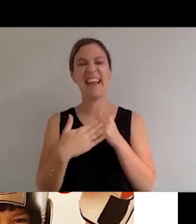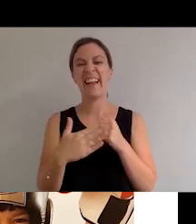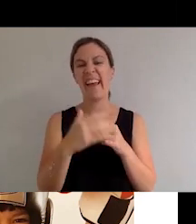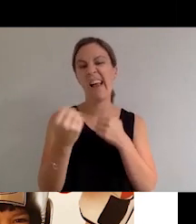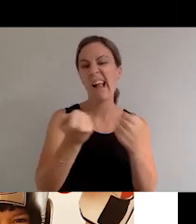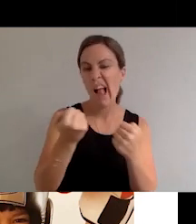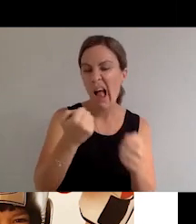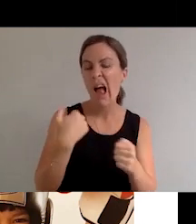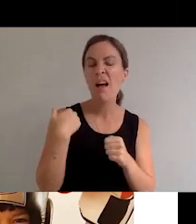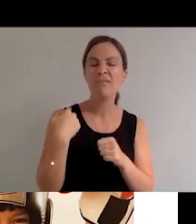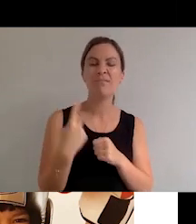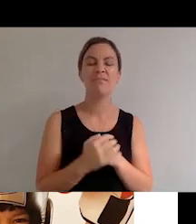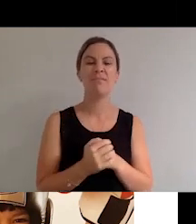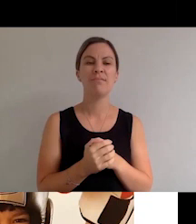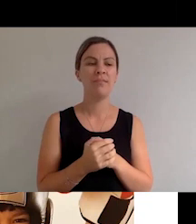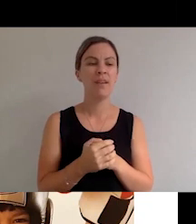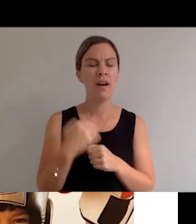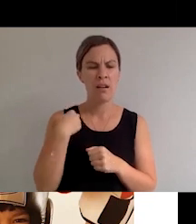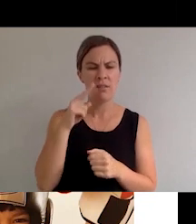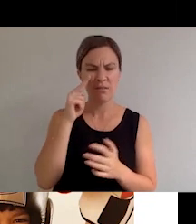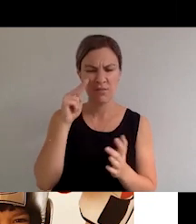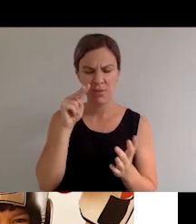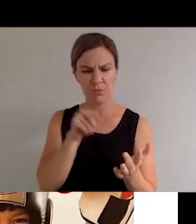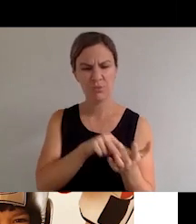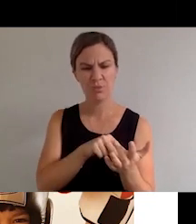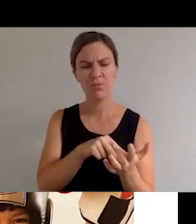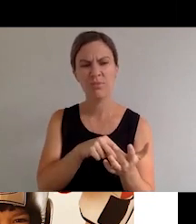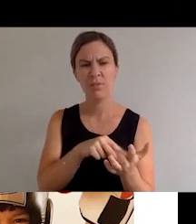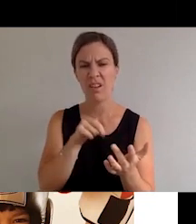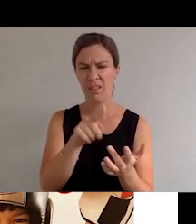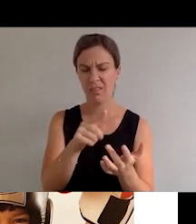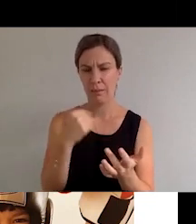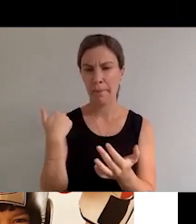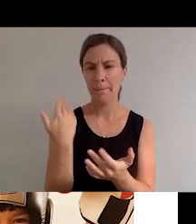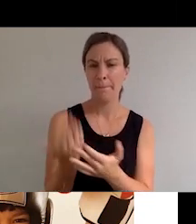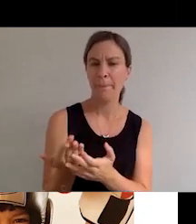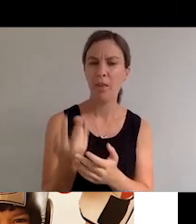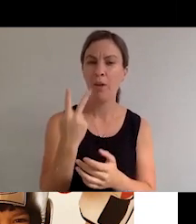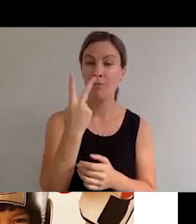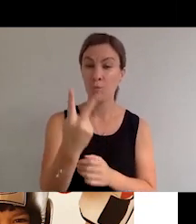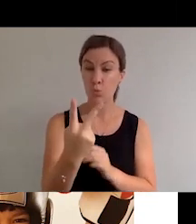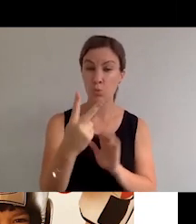I had noticed when I called them up, weirdly they were trying to bill me for two policies for the same car.